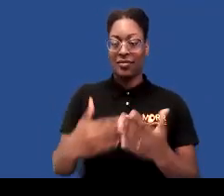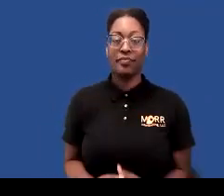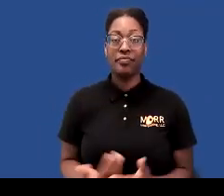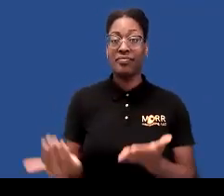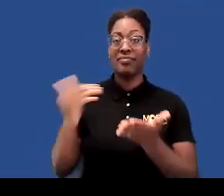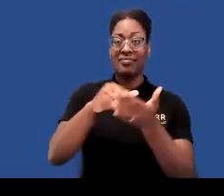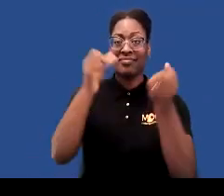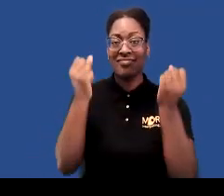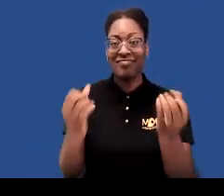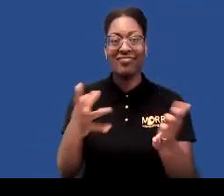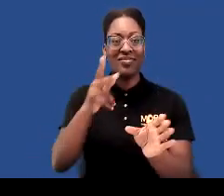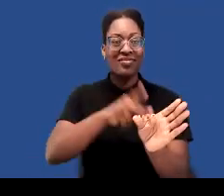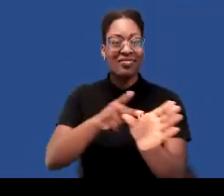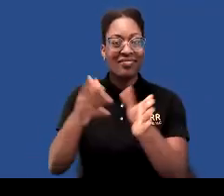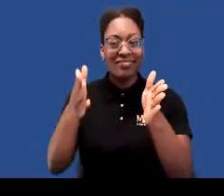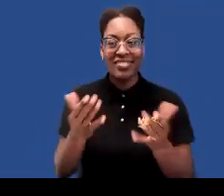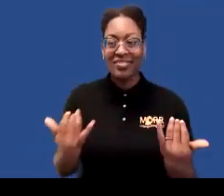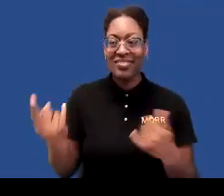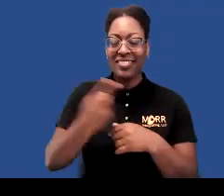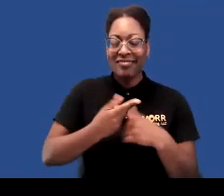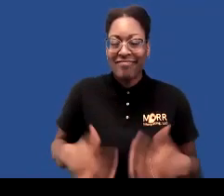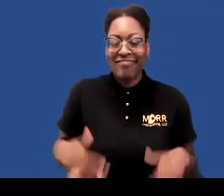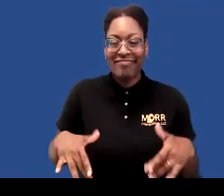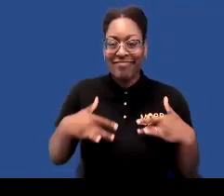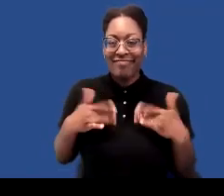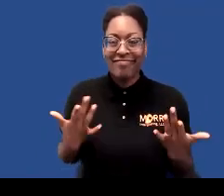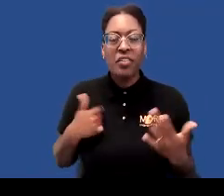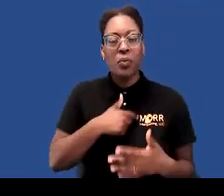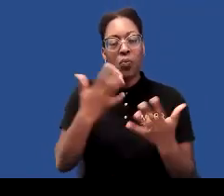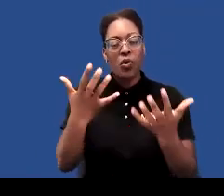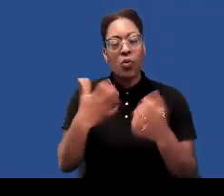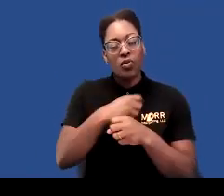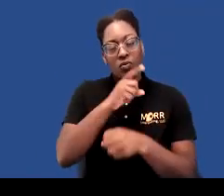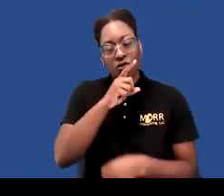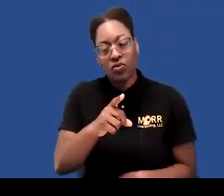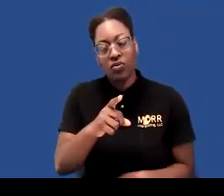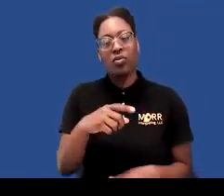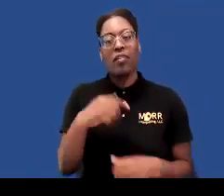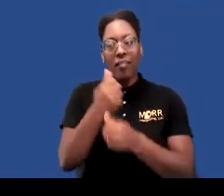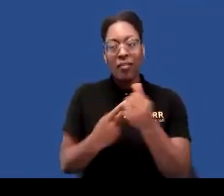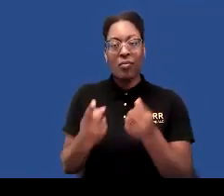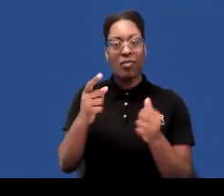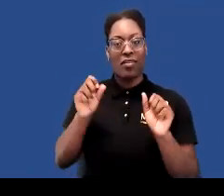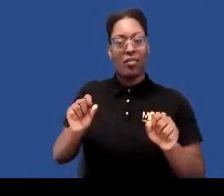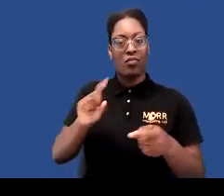which is super exciting we do want to streamline and make sure that everyone's able to kind of ask those questions equitably,